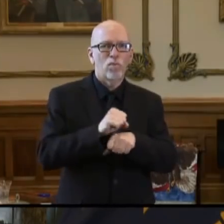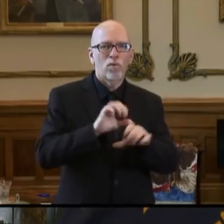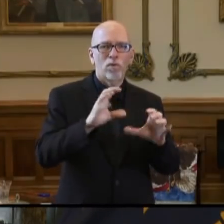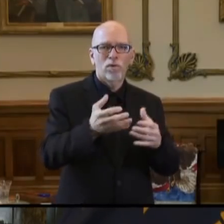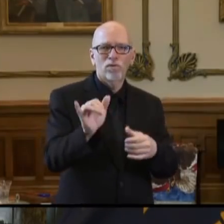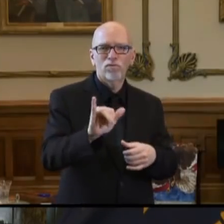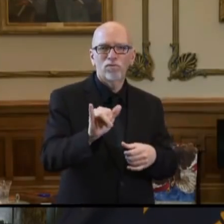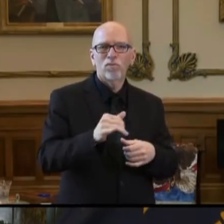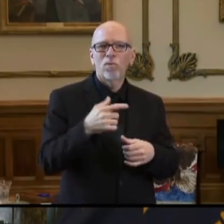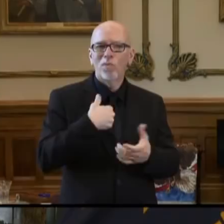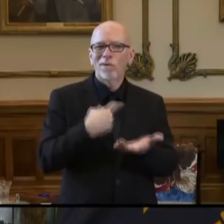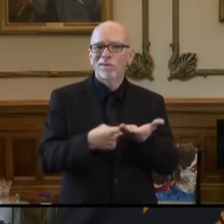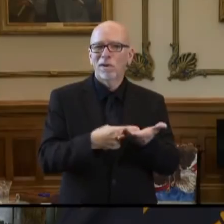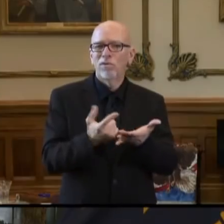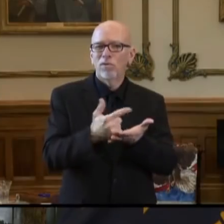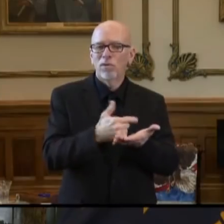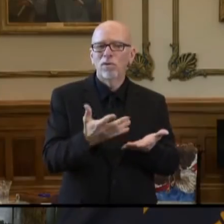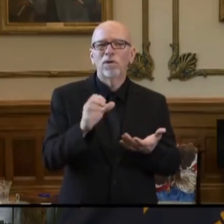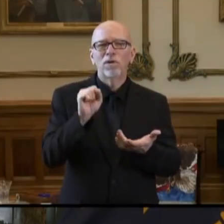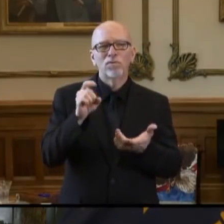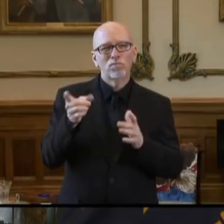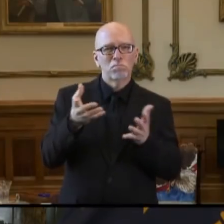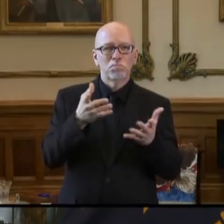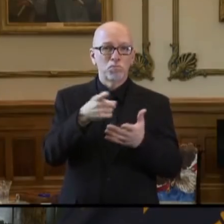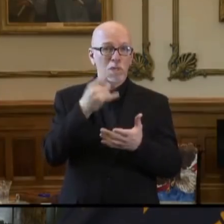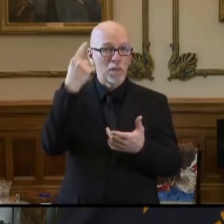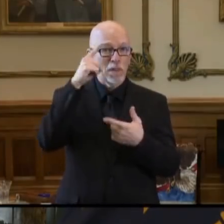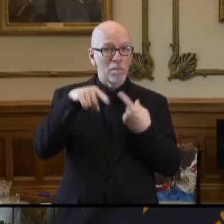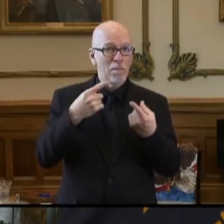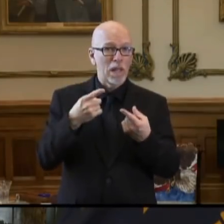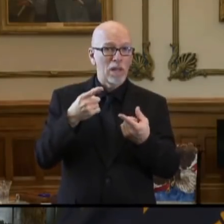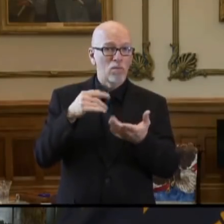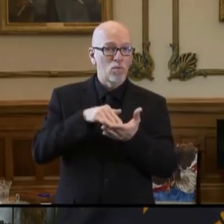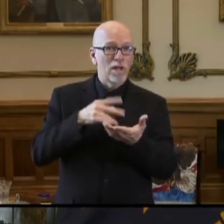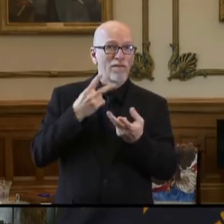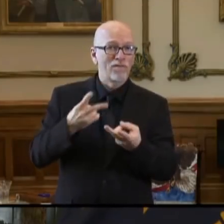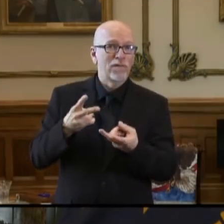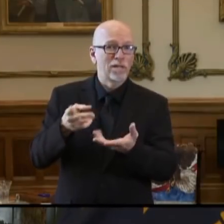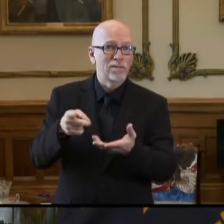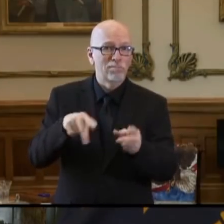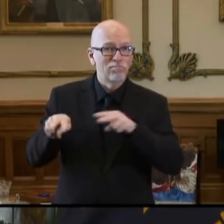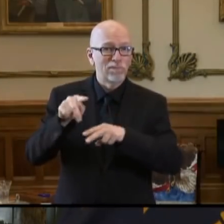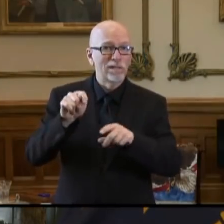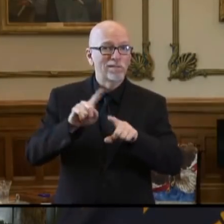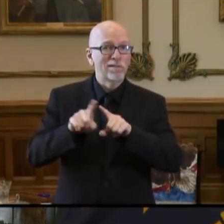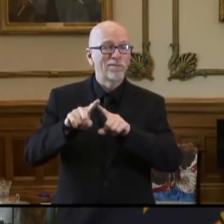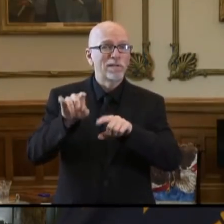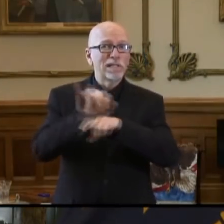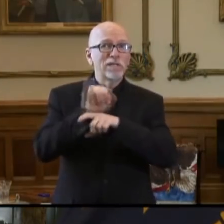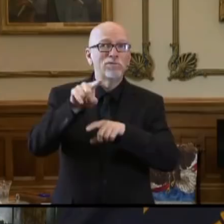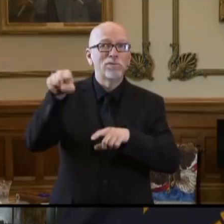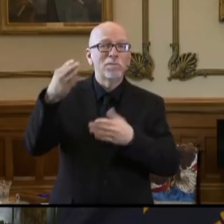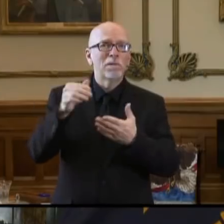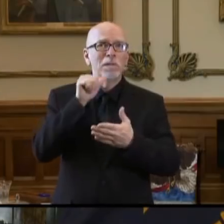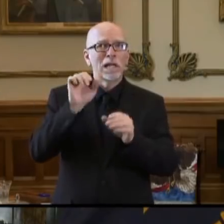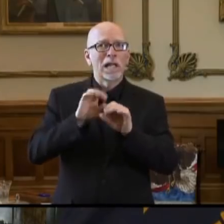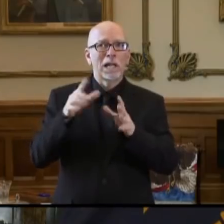CAN IMAGINE THAT THOSE LICENSES THAT THEY HAVE COULD ACTUALLY HELP WITH THAT VOLUNTARY WORKFORCE THAT WE'VE DISCUSSED